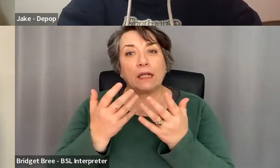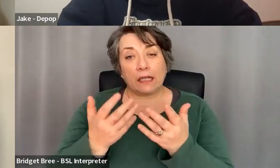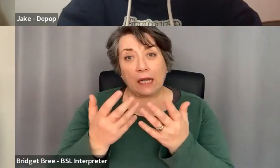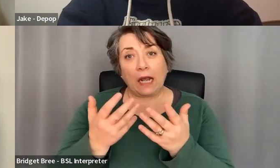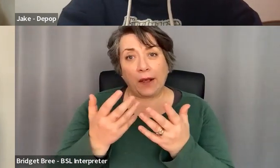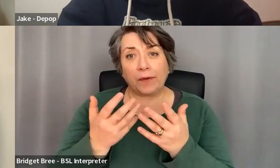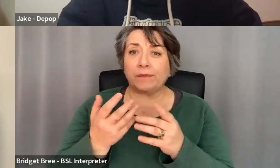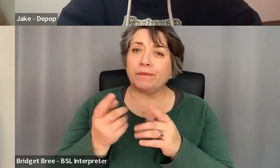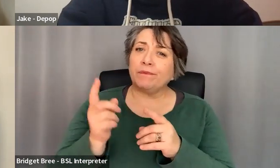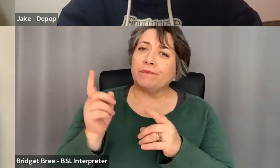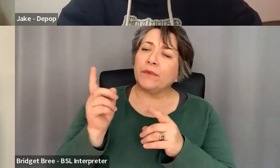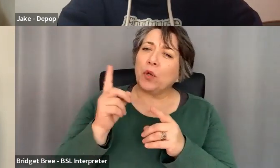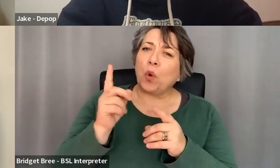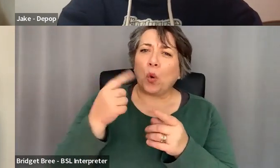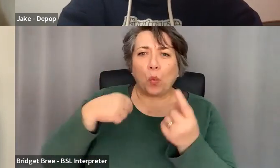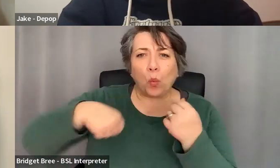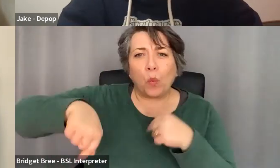the places that candidates come from. Thinking about this now, what we talk about on Evenbreak, and the